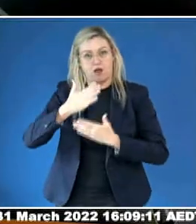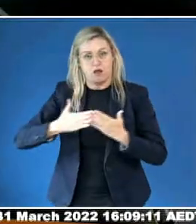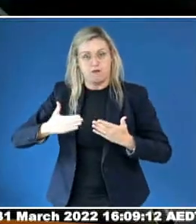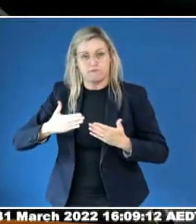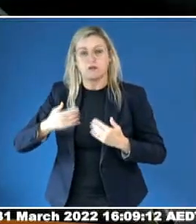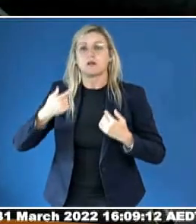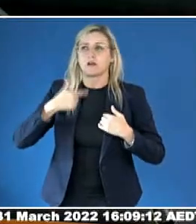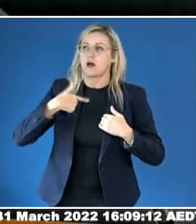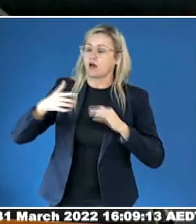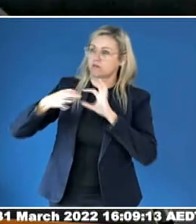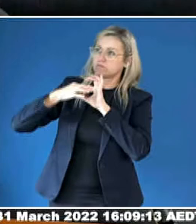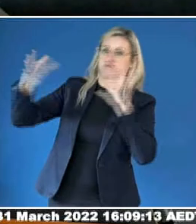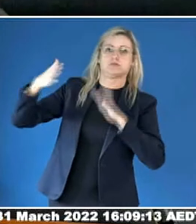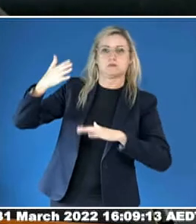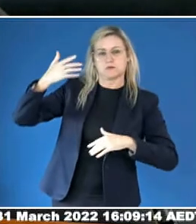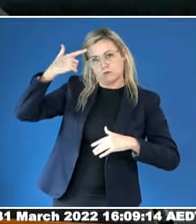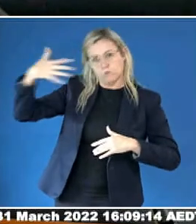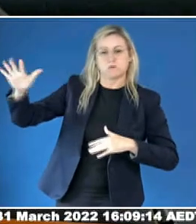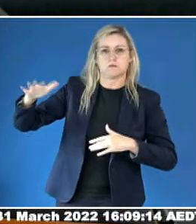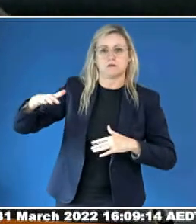But the truth is I have only had one other intimate relationship since that time and